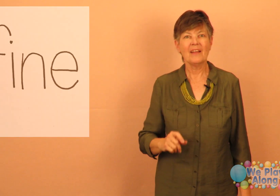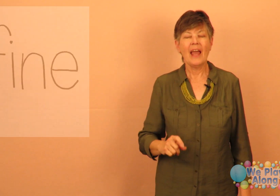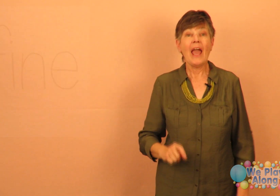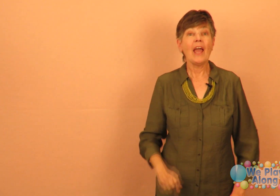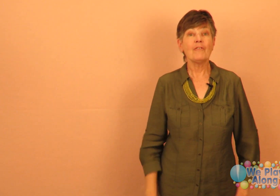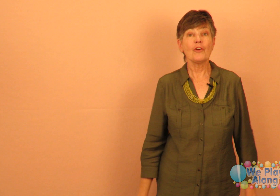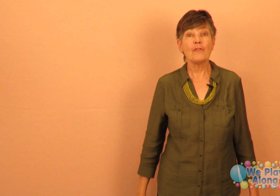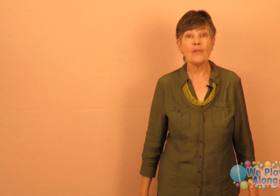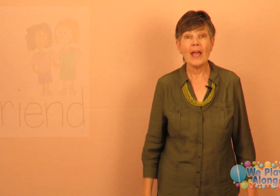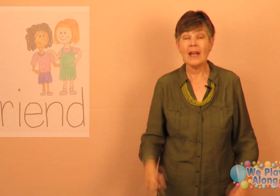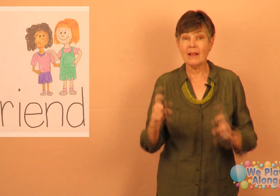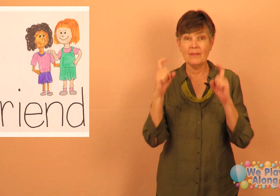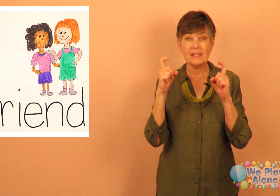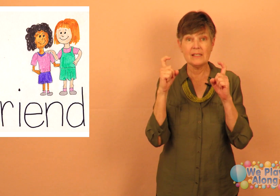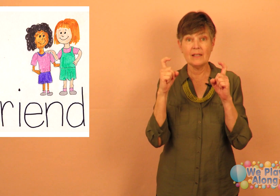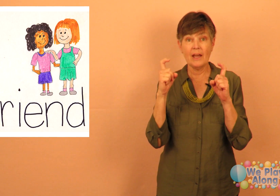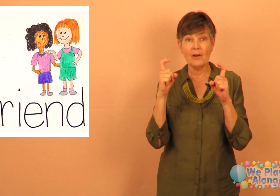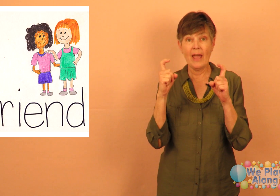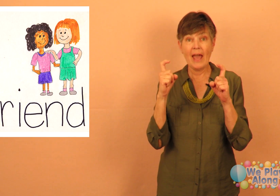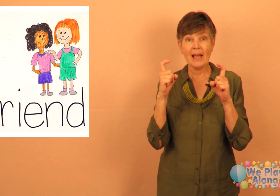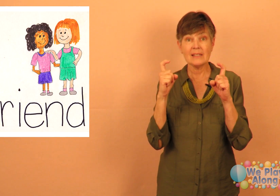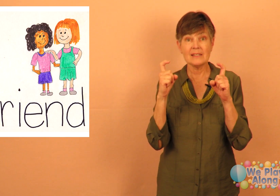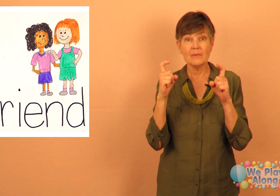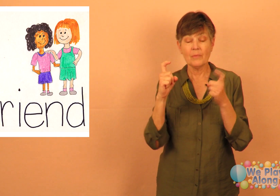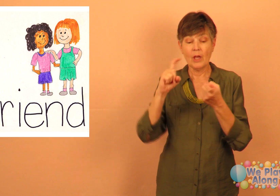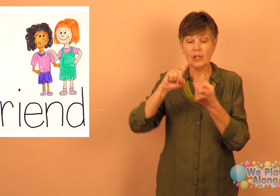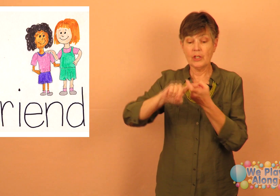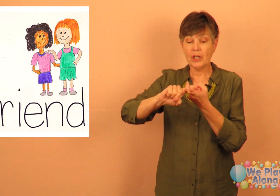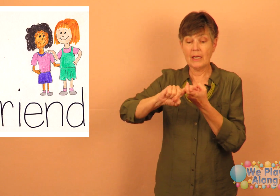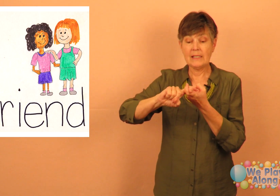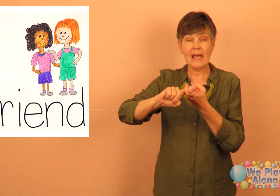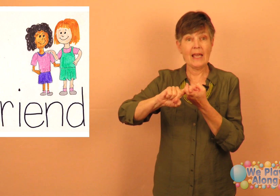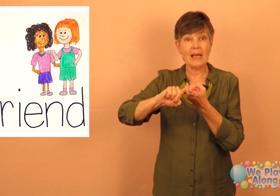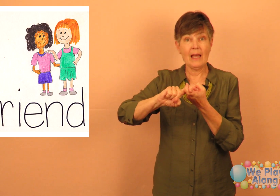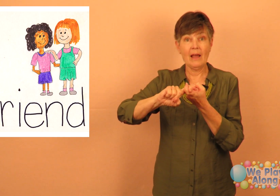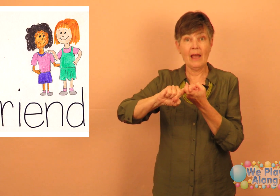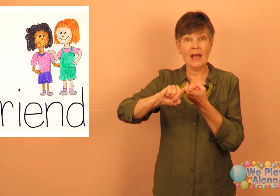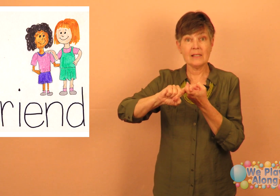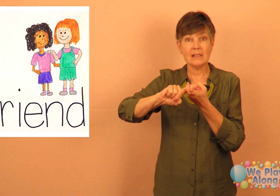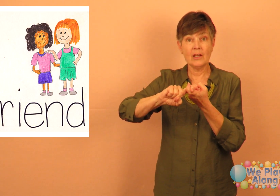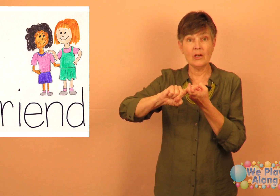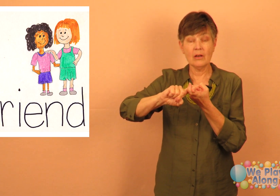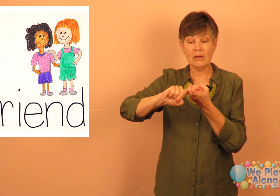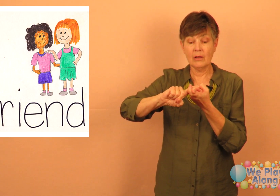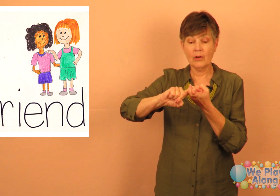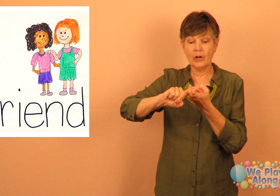for friend this is the letter X so you're gonna take an X here you're gonna